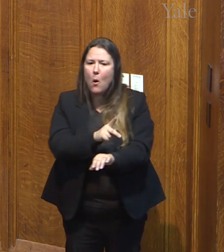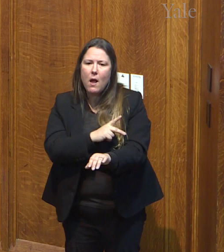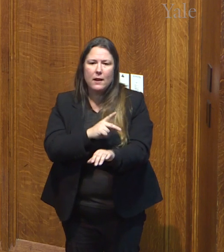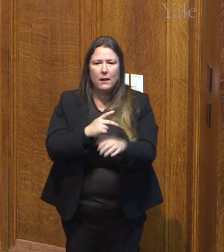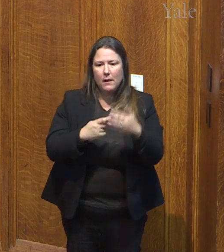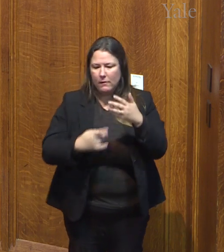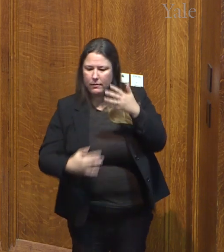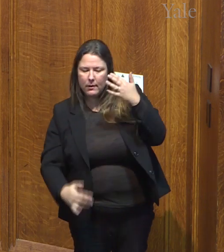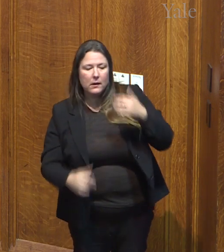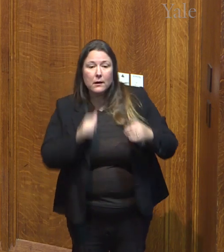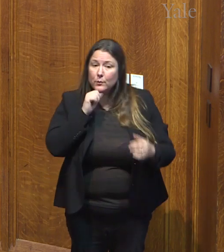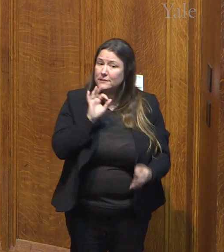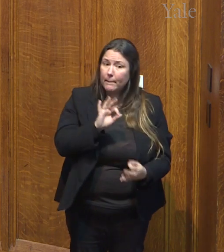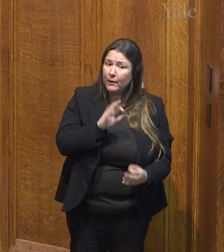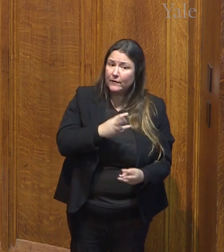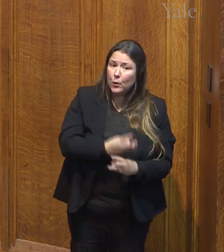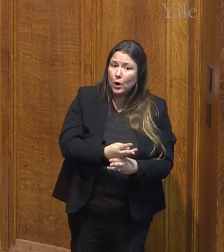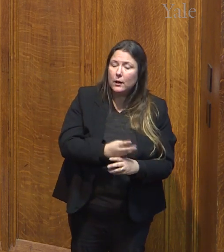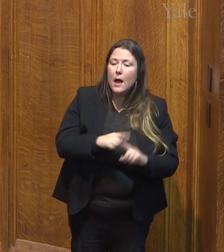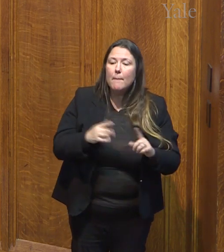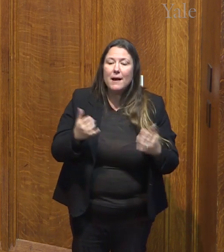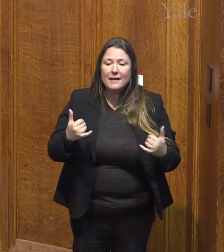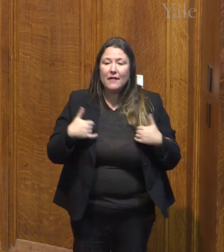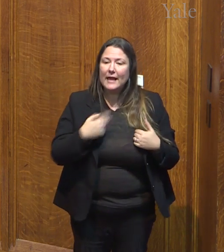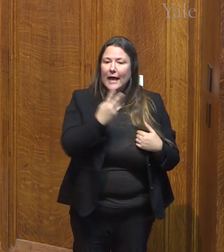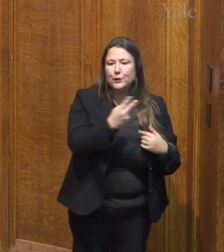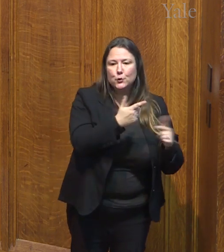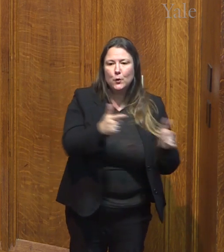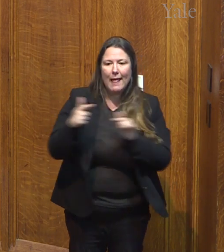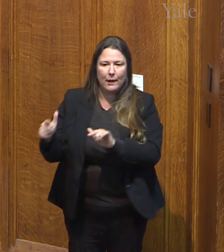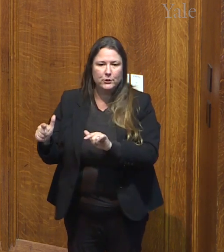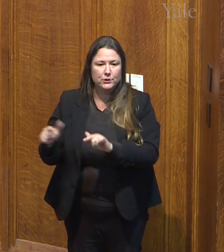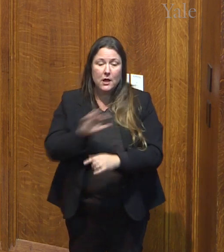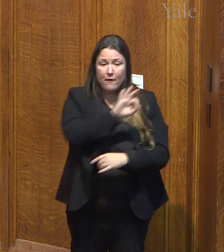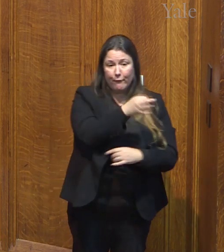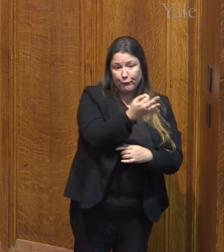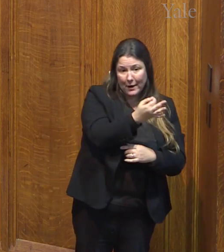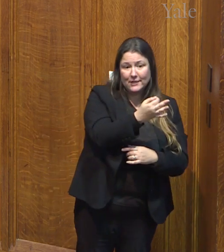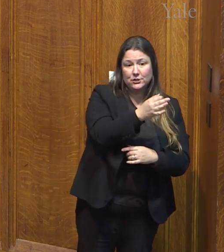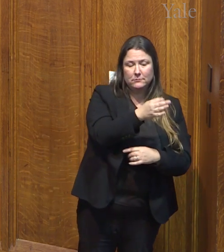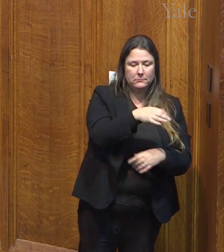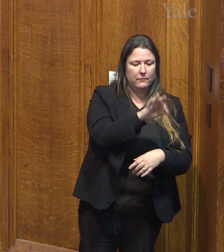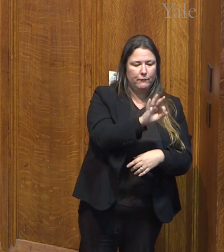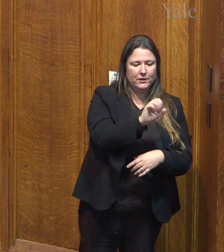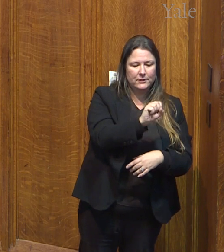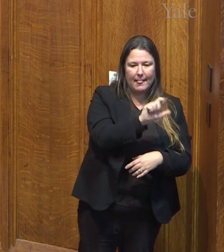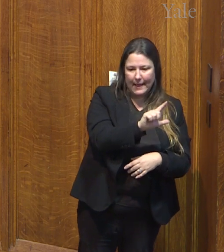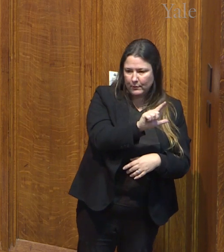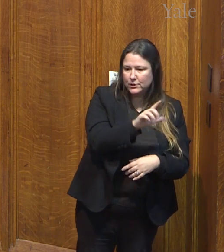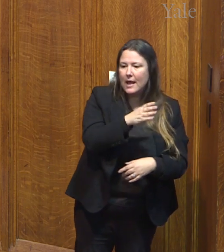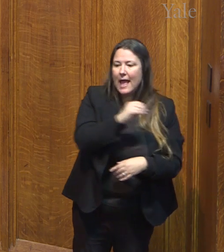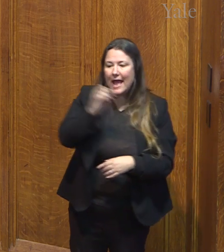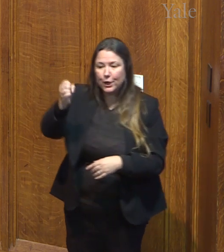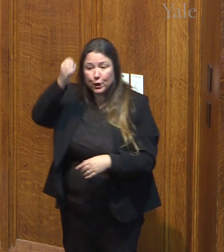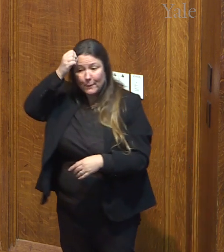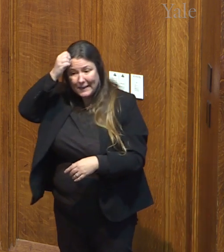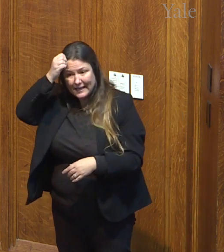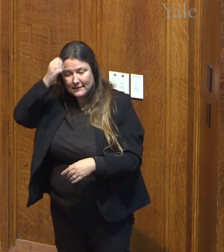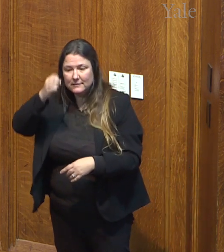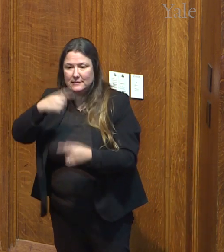It wasn't a perfect world but now they had two languages, French Sign Language and the written and European Sign Language.